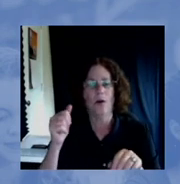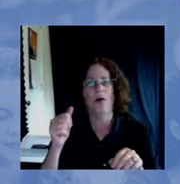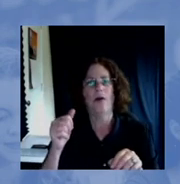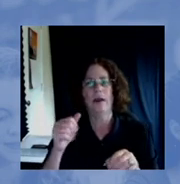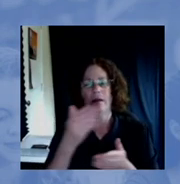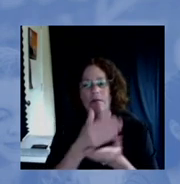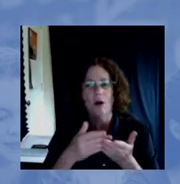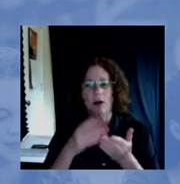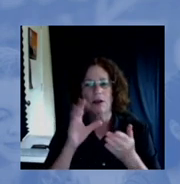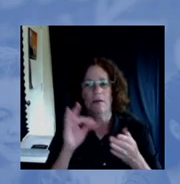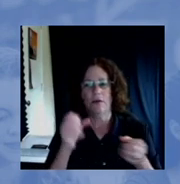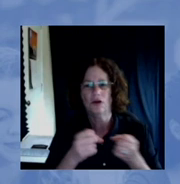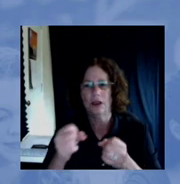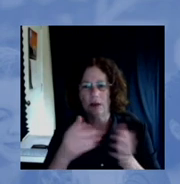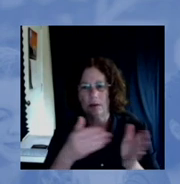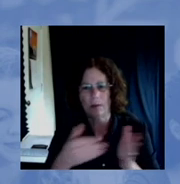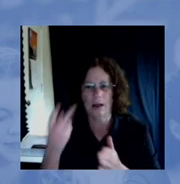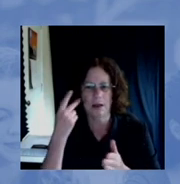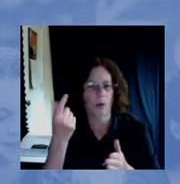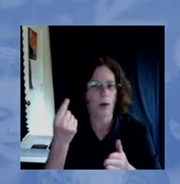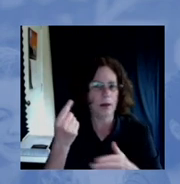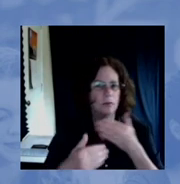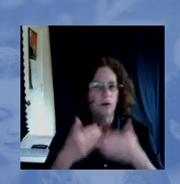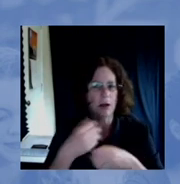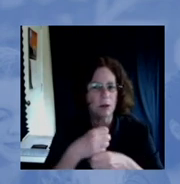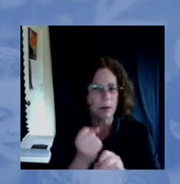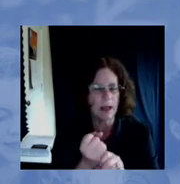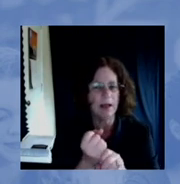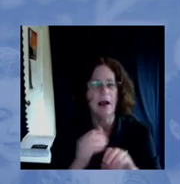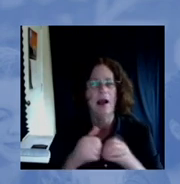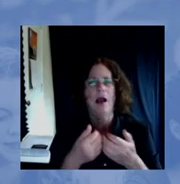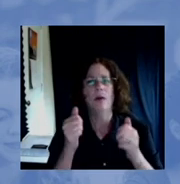WE'VE MADE AND HOW CAN WE COLLECTIVELY, ACROSS BOROUGHS, SOLVE FOR CHALLENGES THAT WE'RE